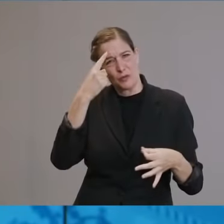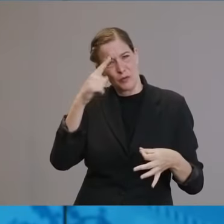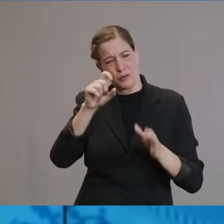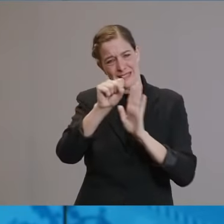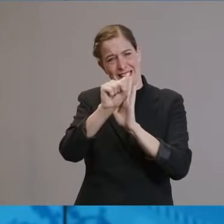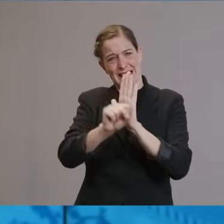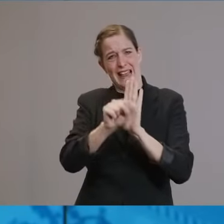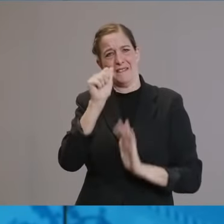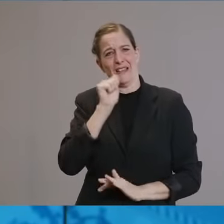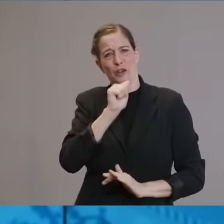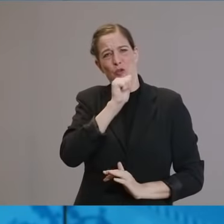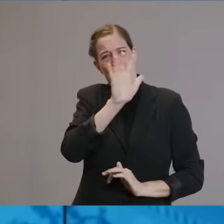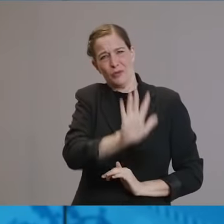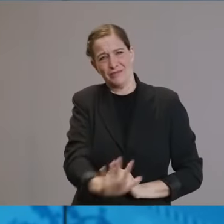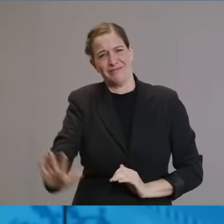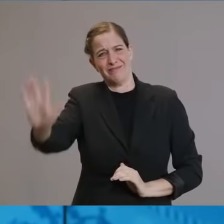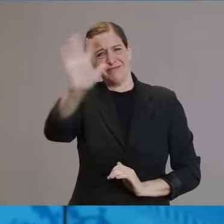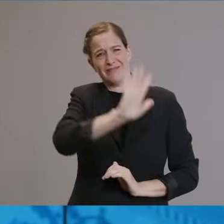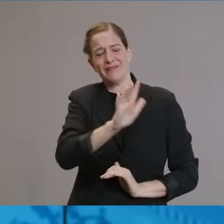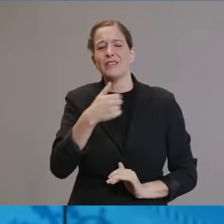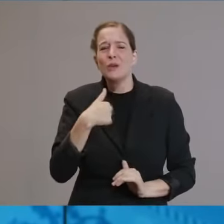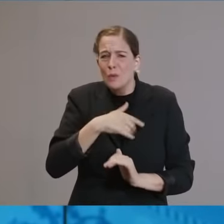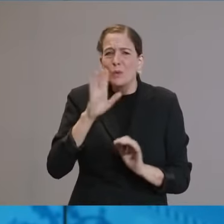TO CONTINUE TO MAKE THOSE DECISIONS.